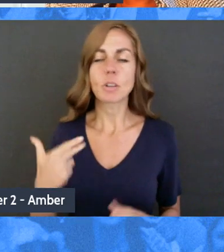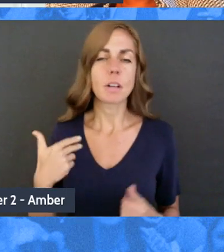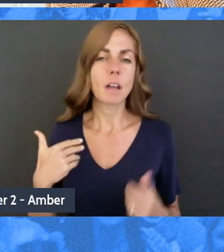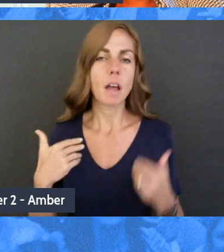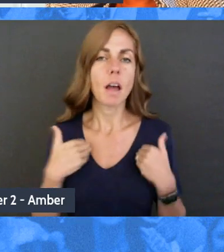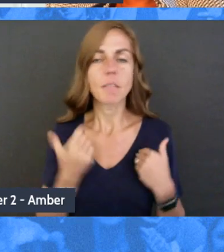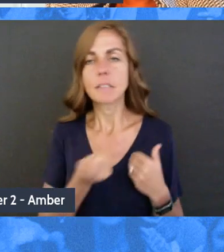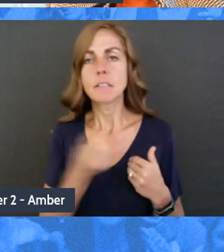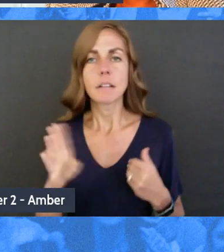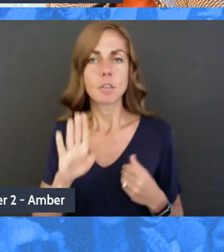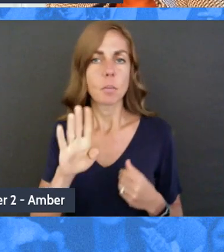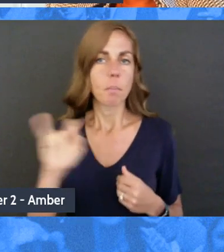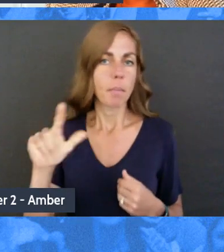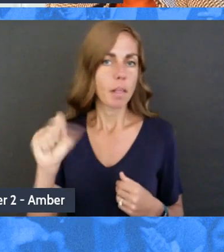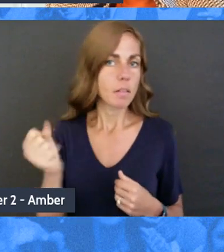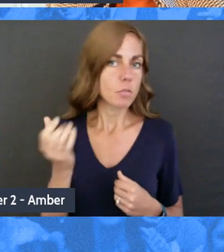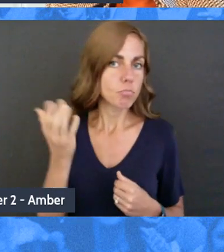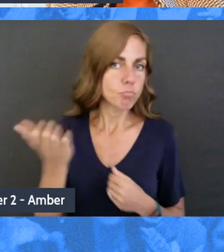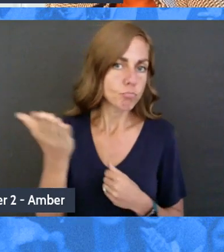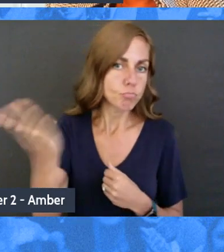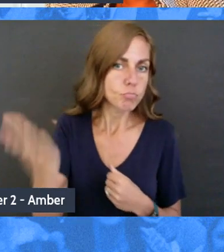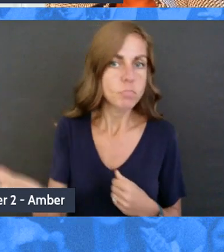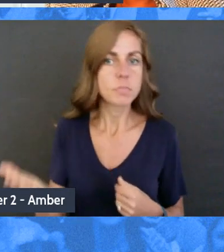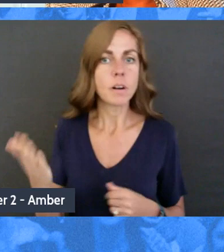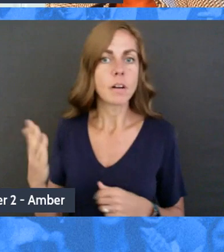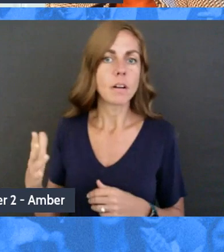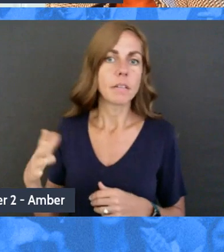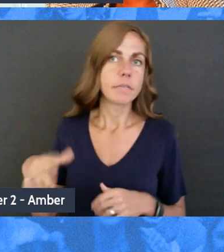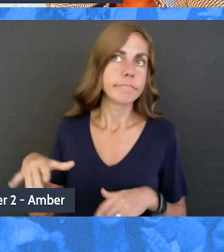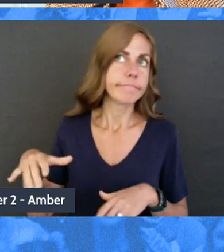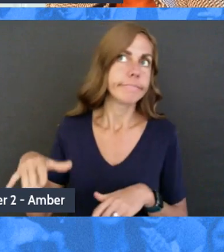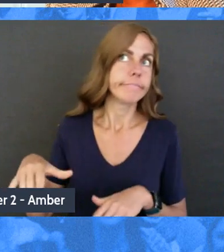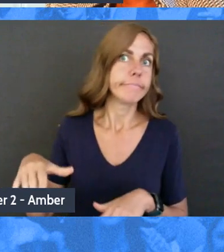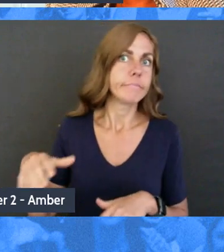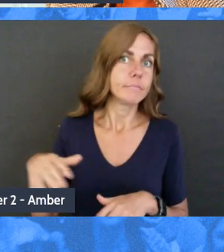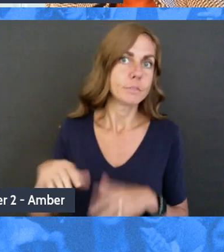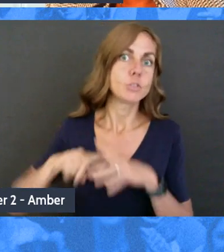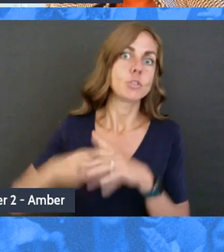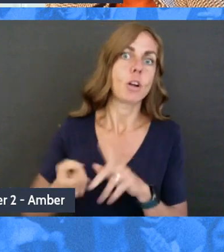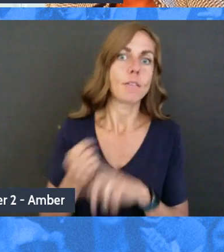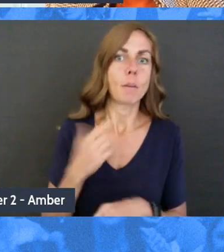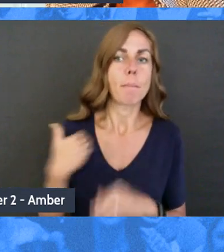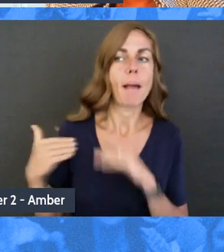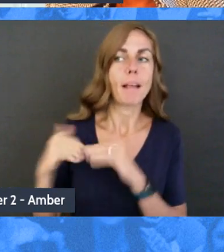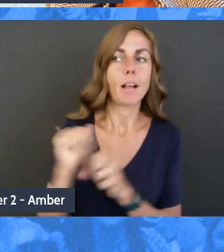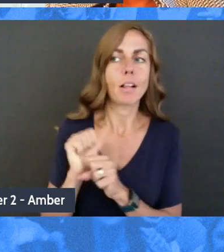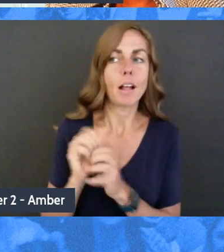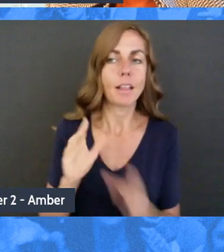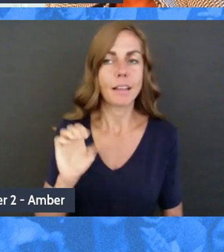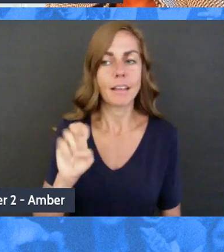spearheaded by my colleague, Eric and others. I'm so proud to be part of it,